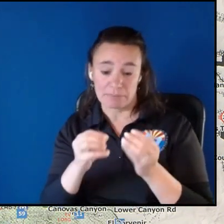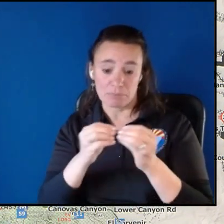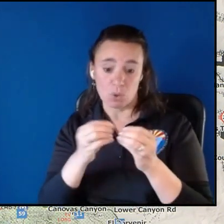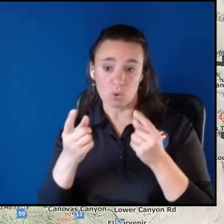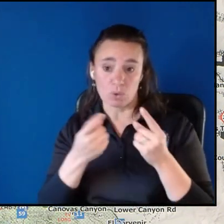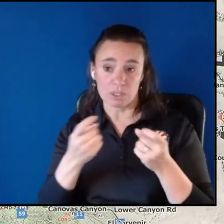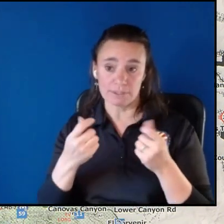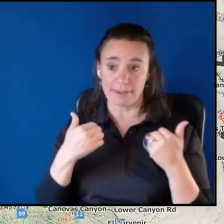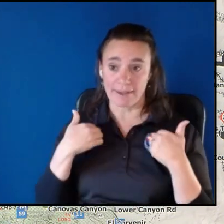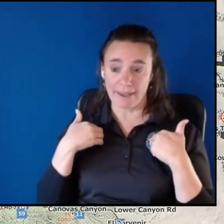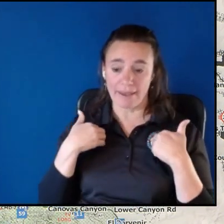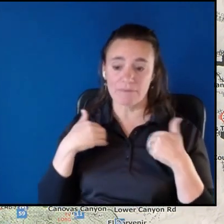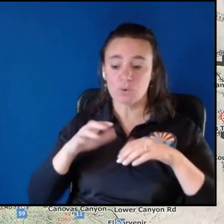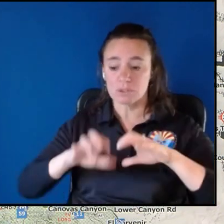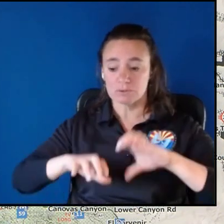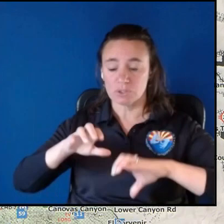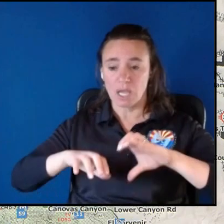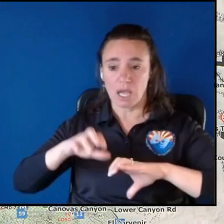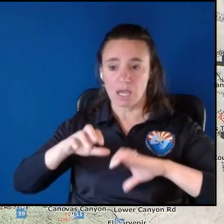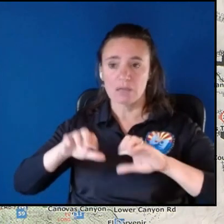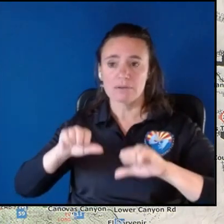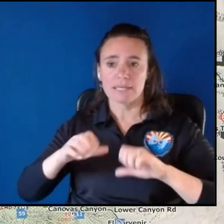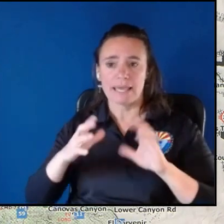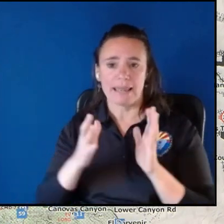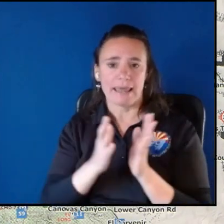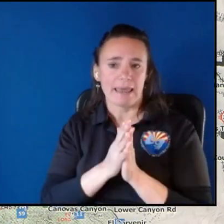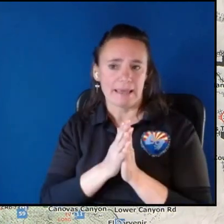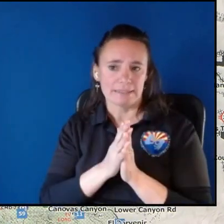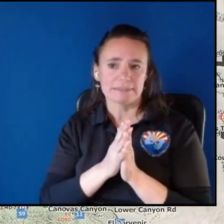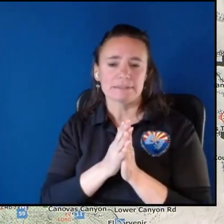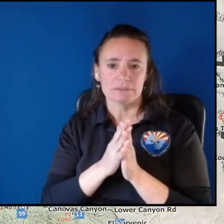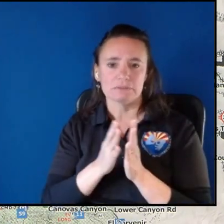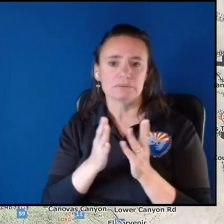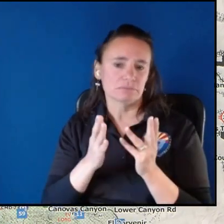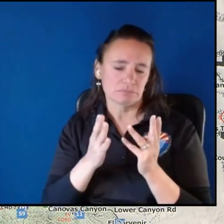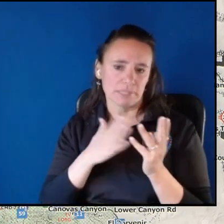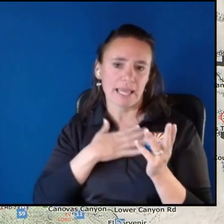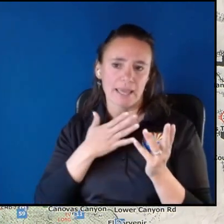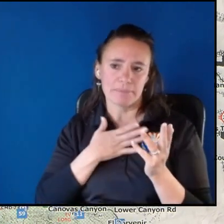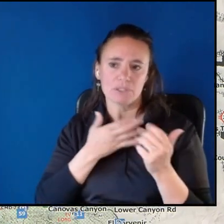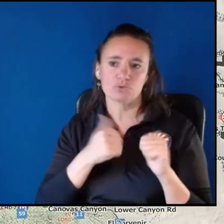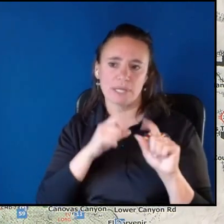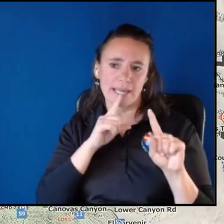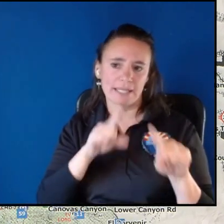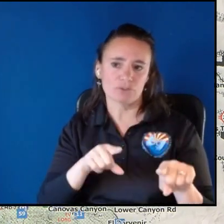the chat and you want to ask about, we're more than happy to try to answer those for you folks. So, with that, that'll